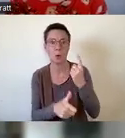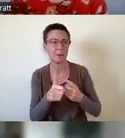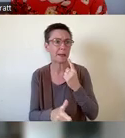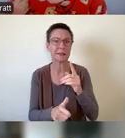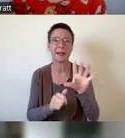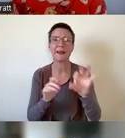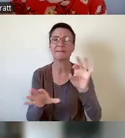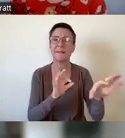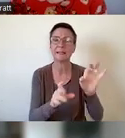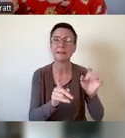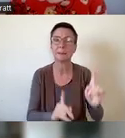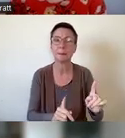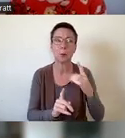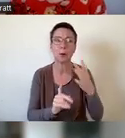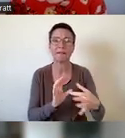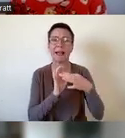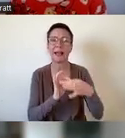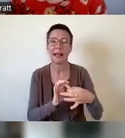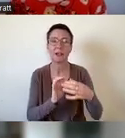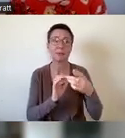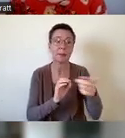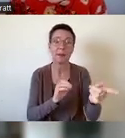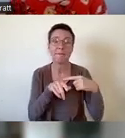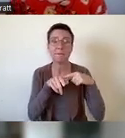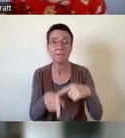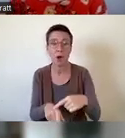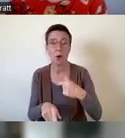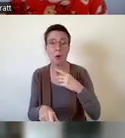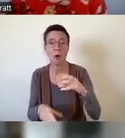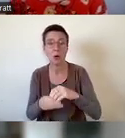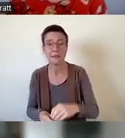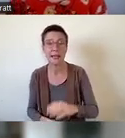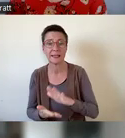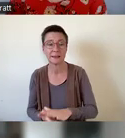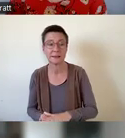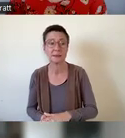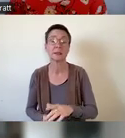who have engaged with you to follow your content. They are looking at bringing it out for pages,